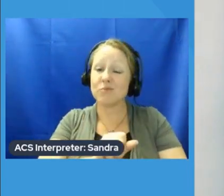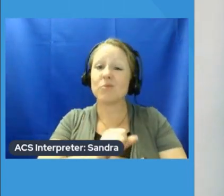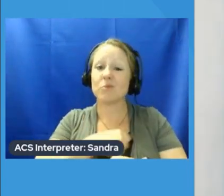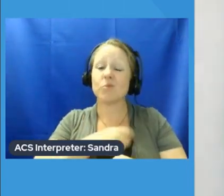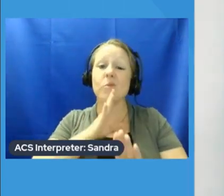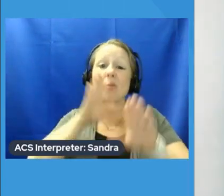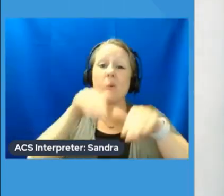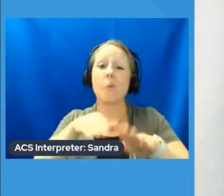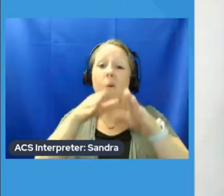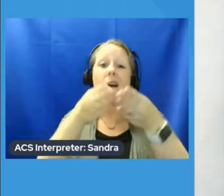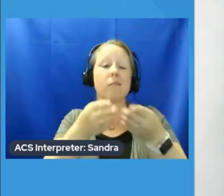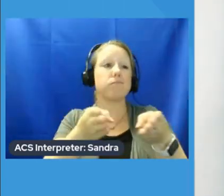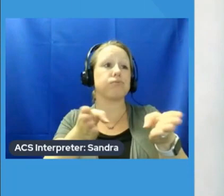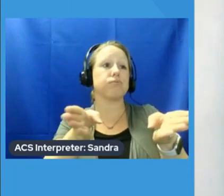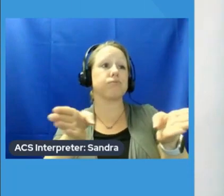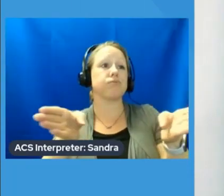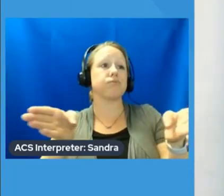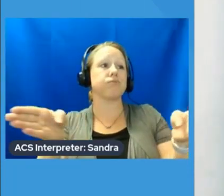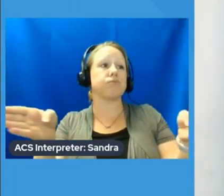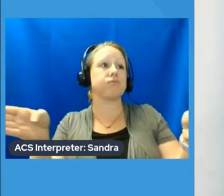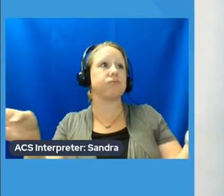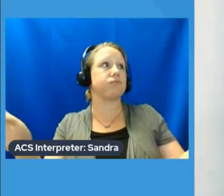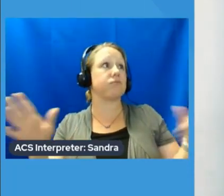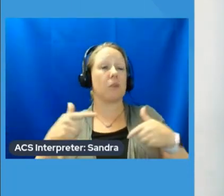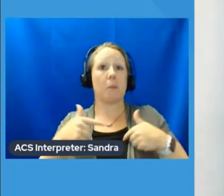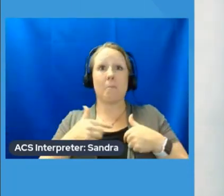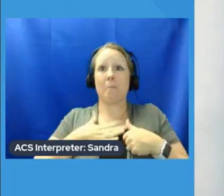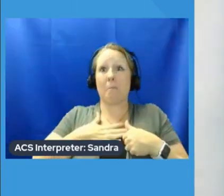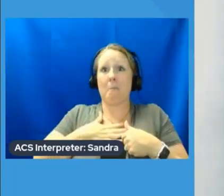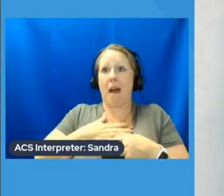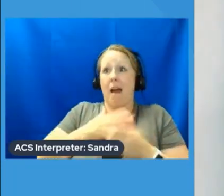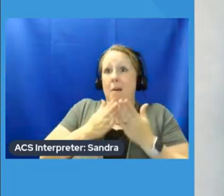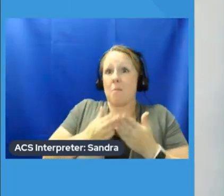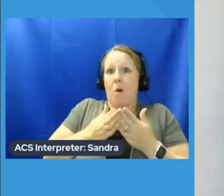but every ripple on the water that we create will turn into a wave.